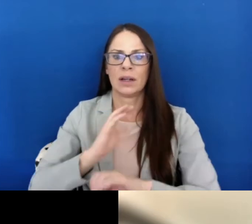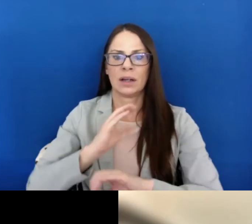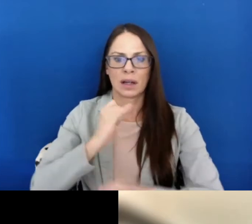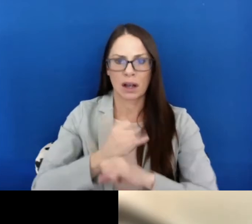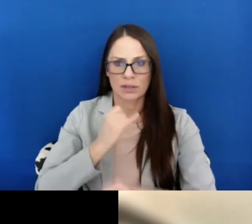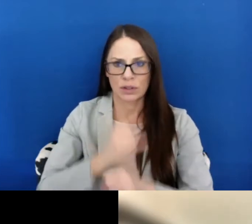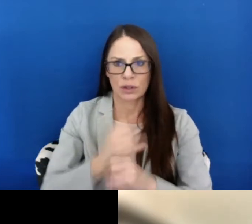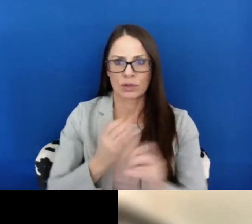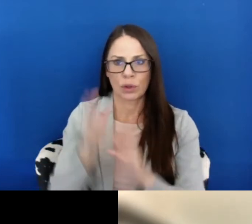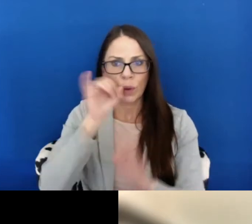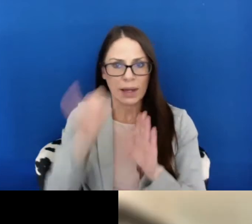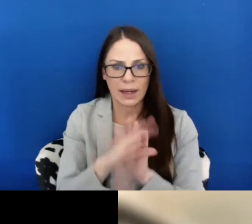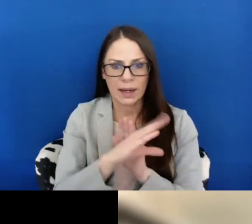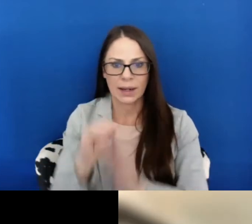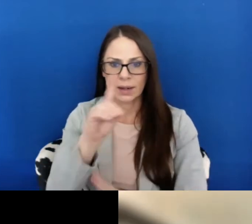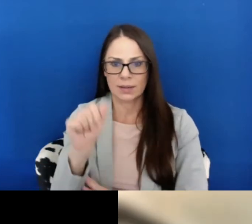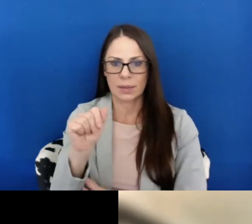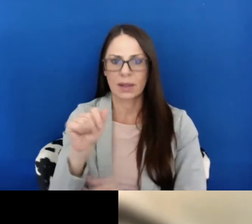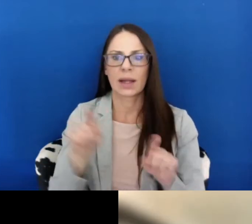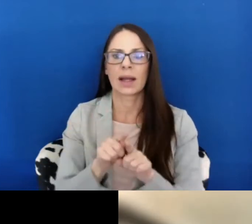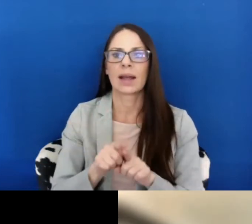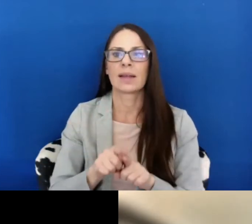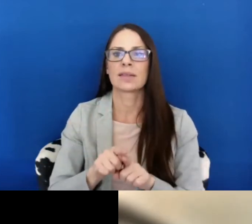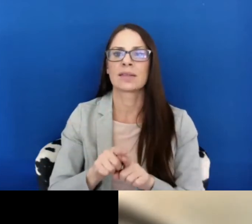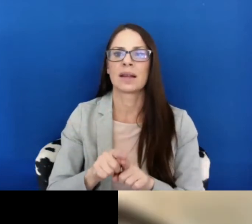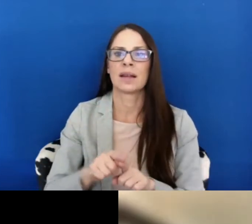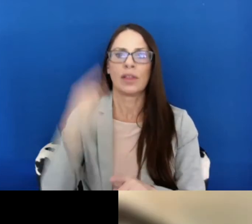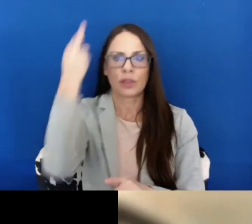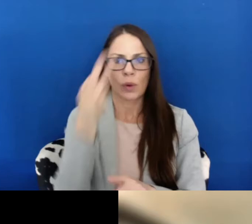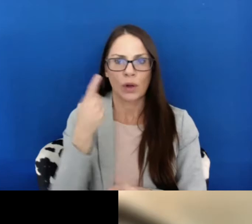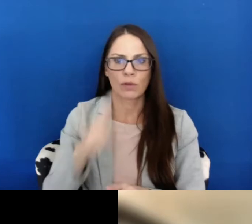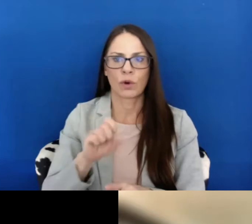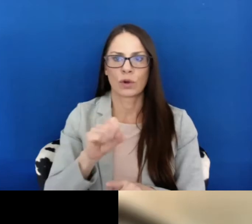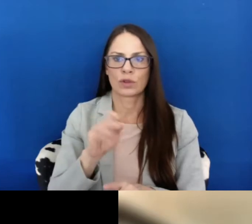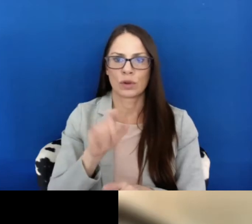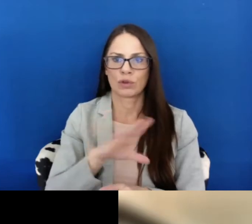disability as the ground for social and political transactions with the world.